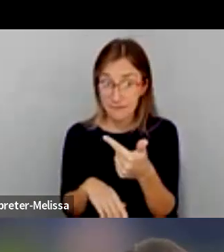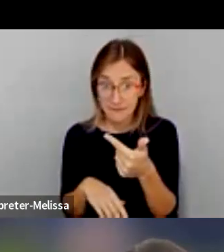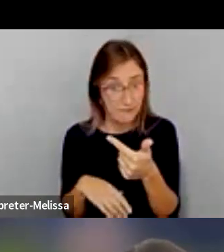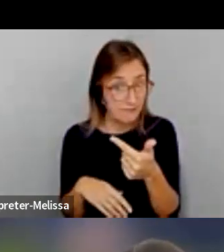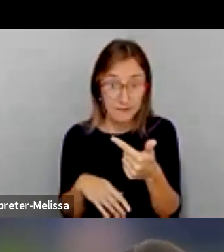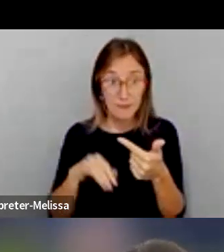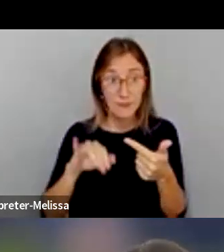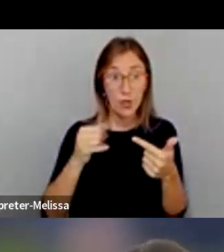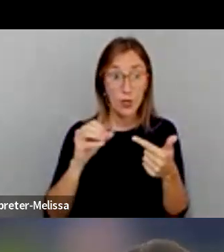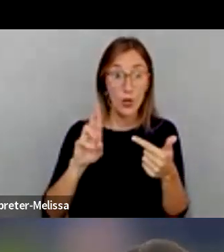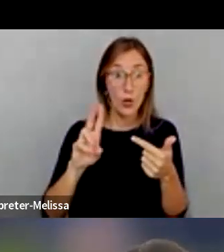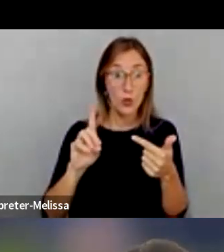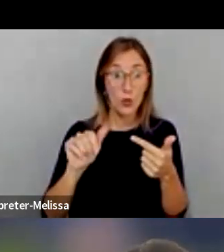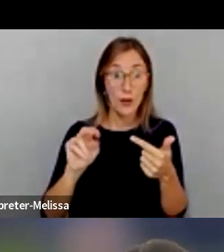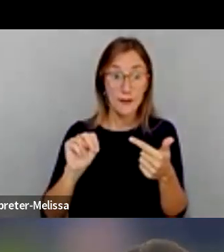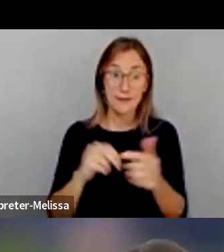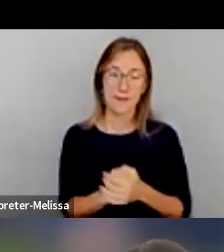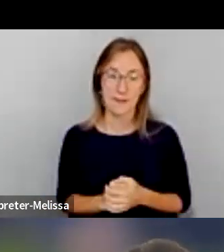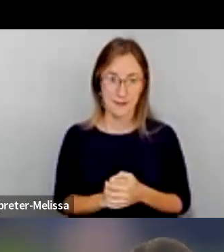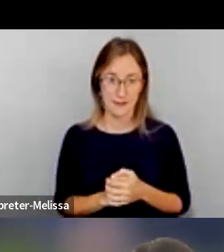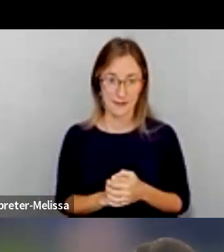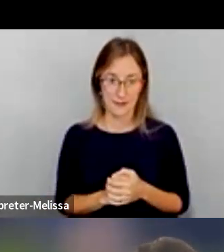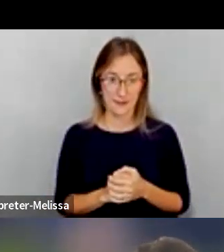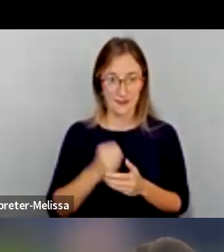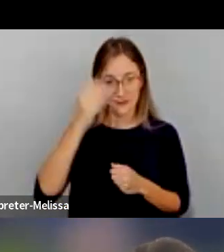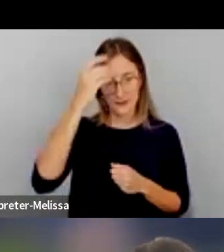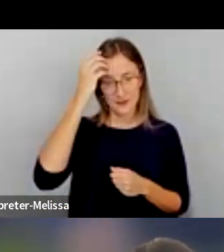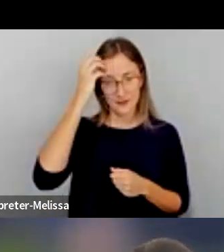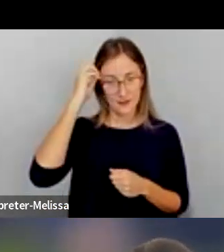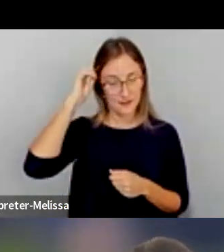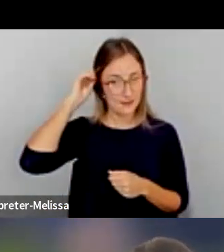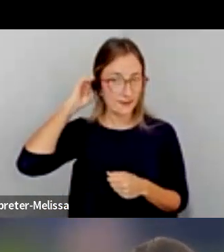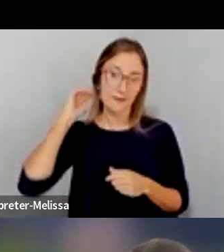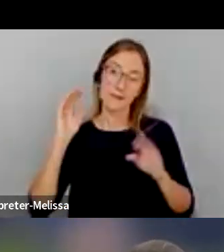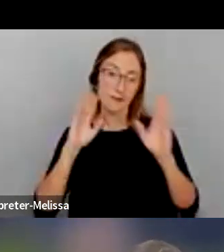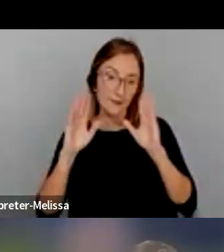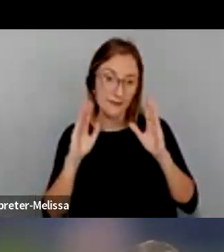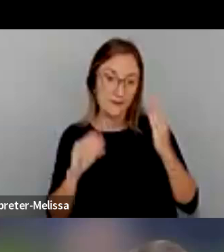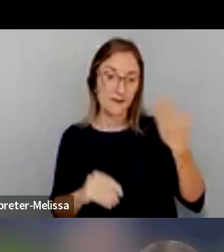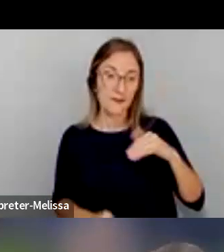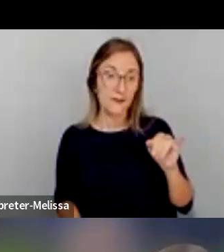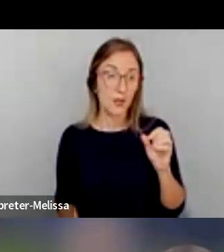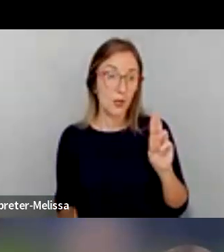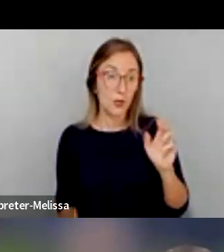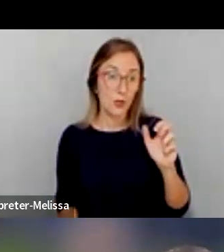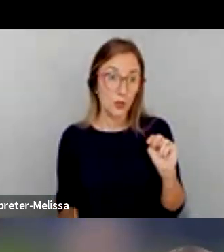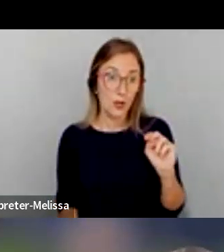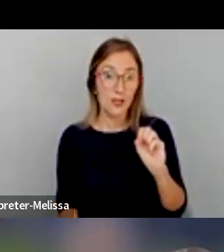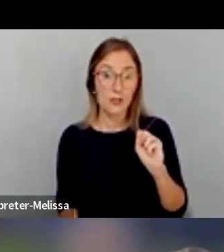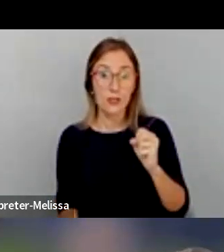in the fall. It's a really on time. Is probably my favorite part. I will